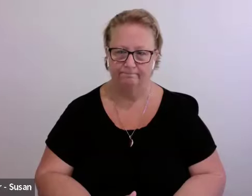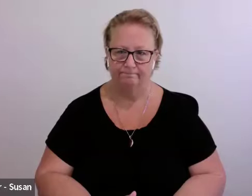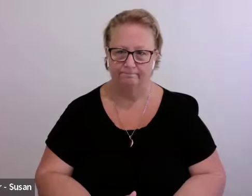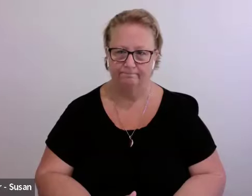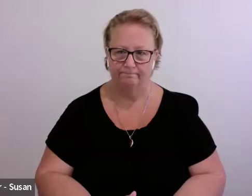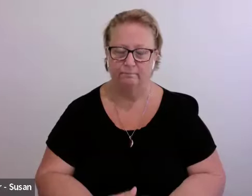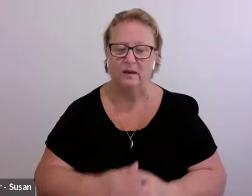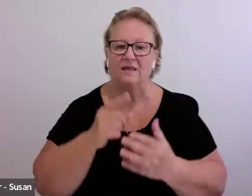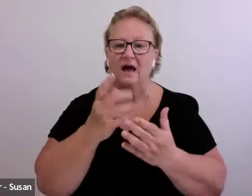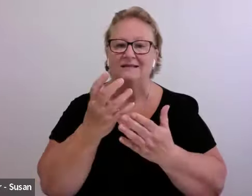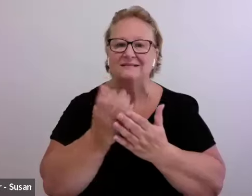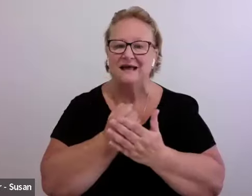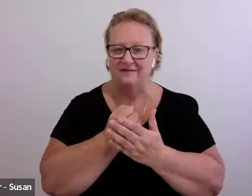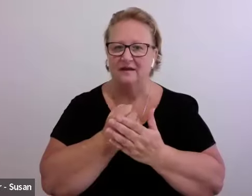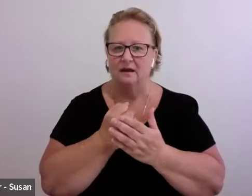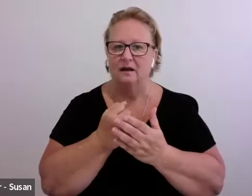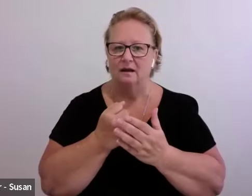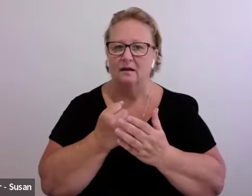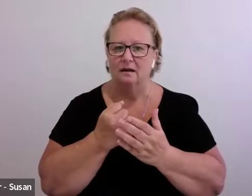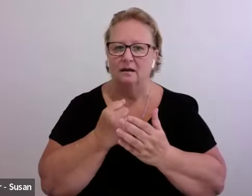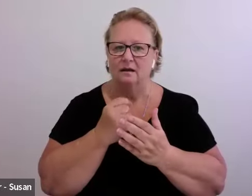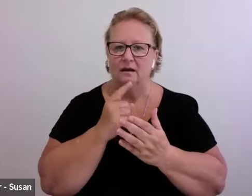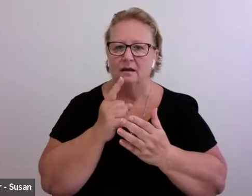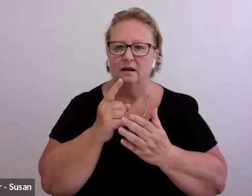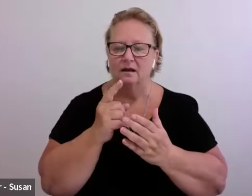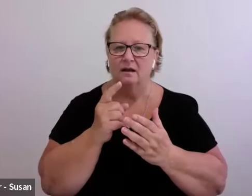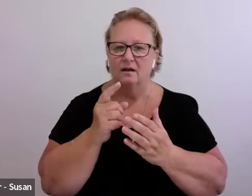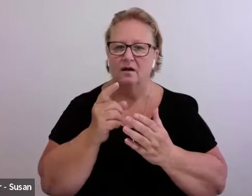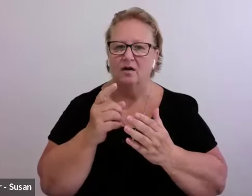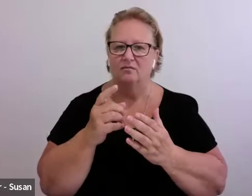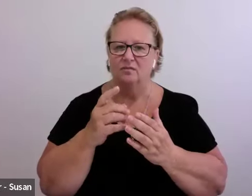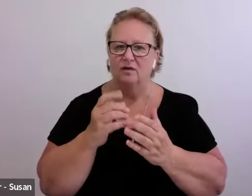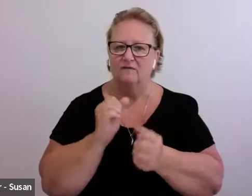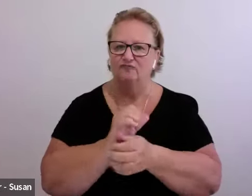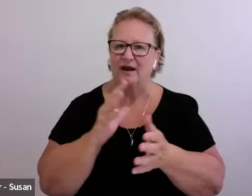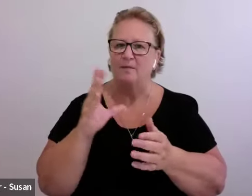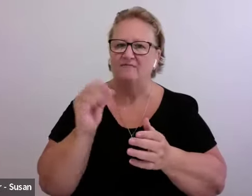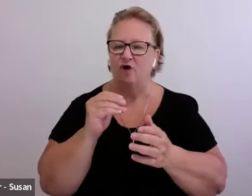in terms of